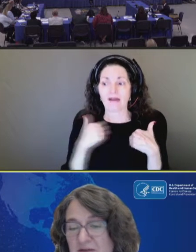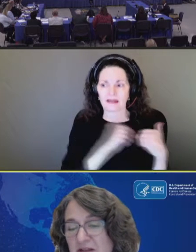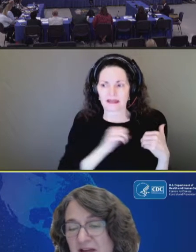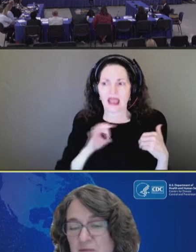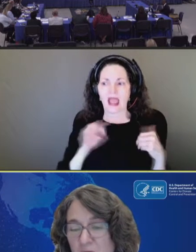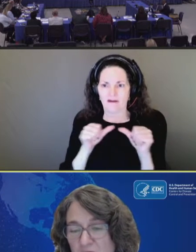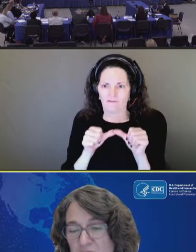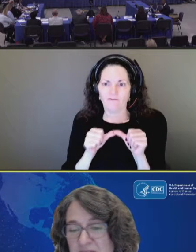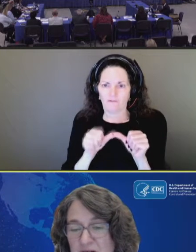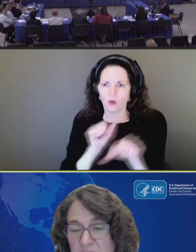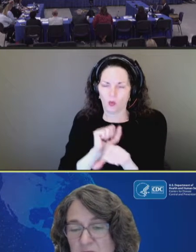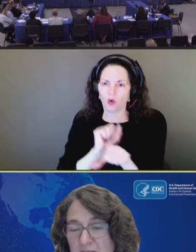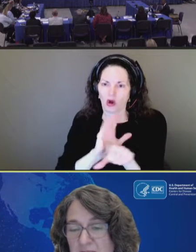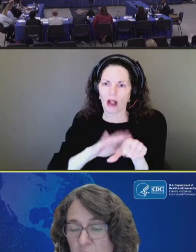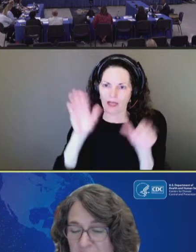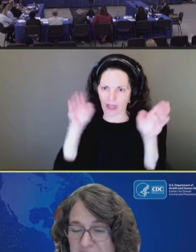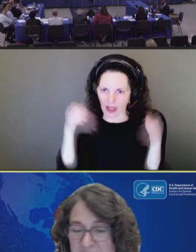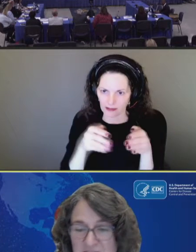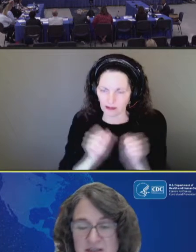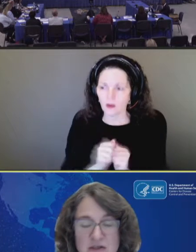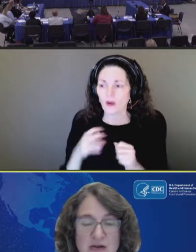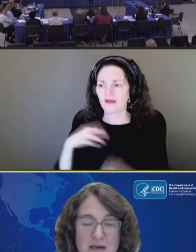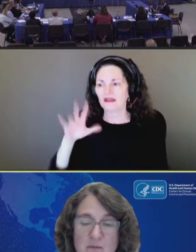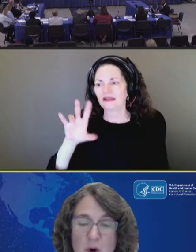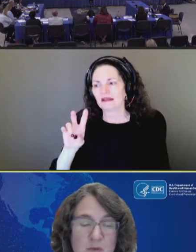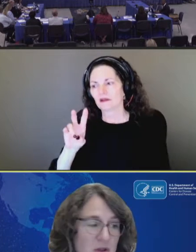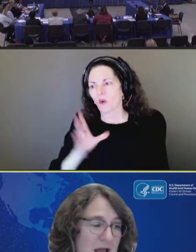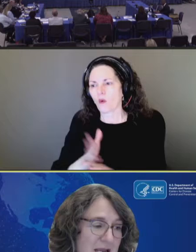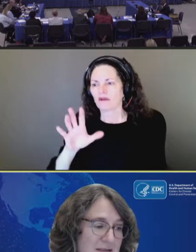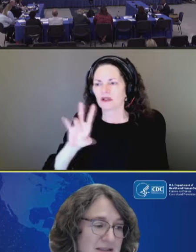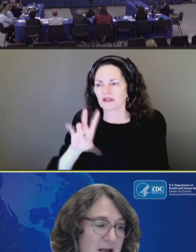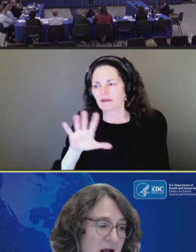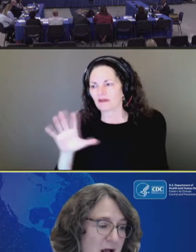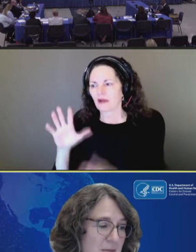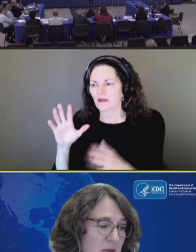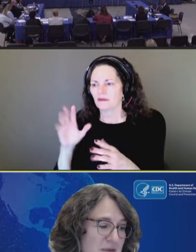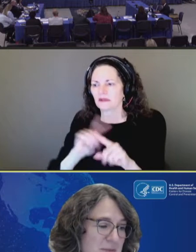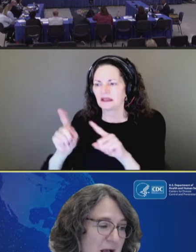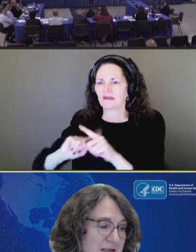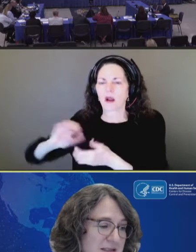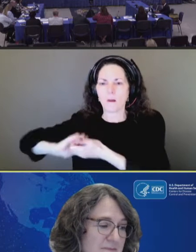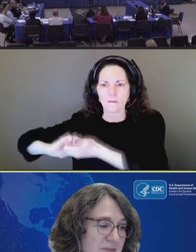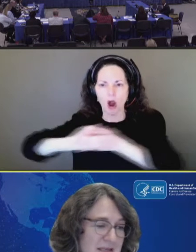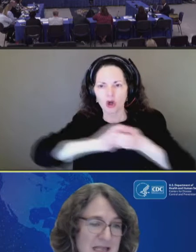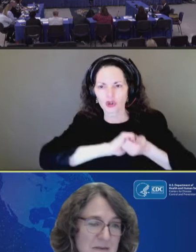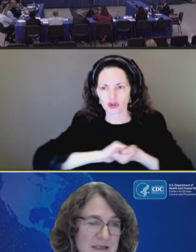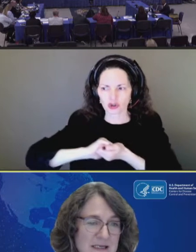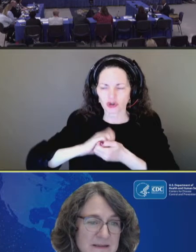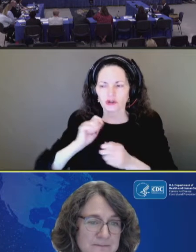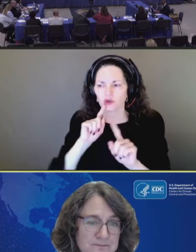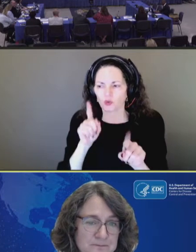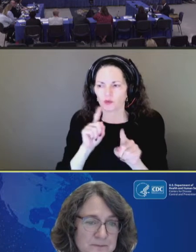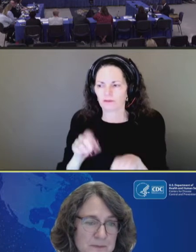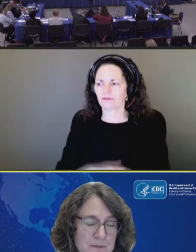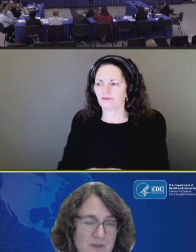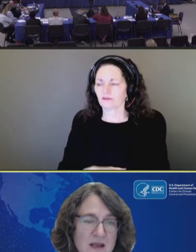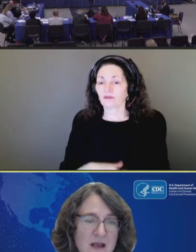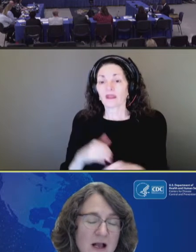75 partners in community organizations to try to mobilize the response. Next slide please.